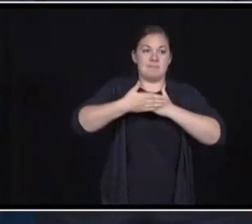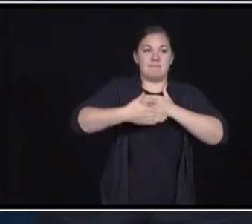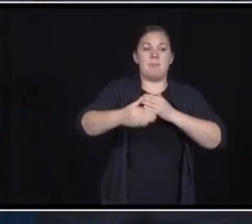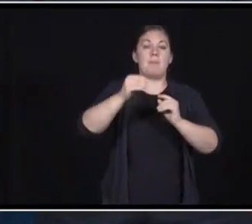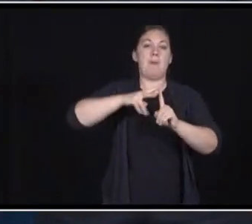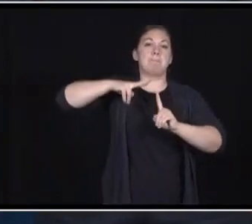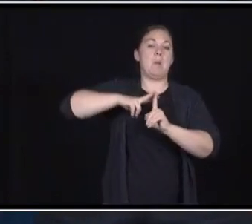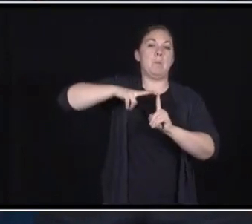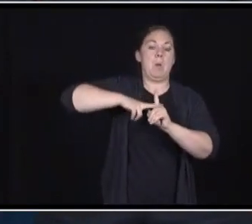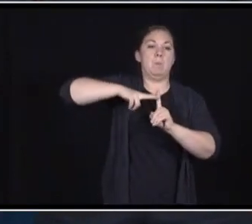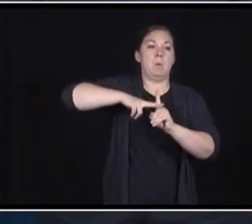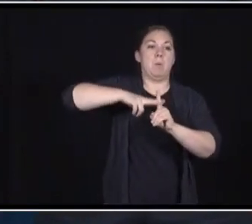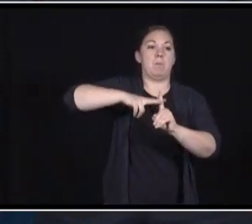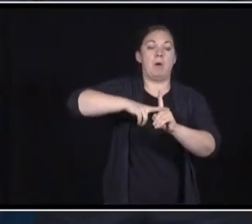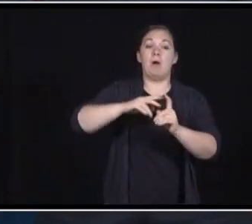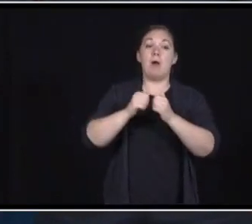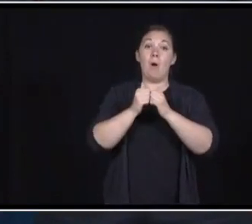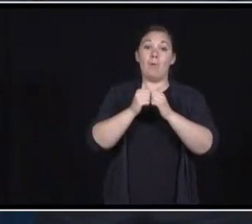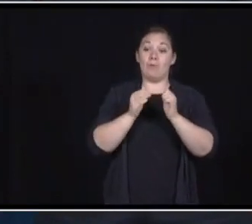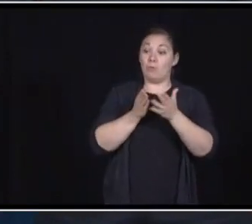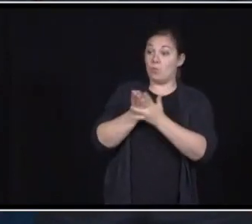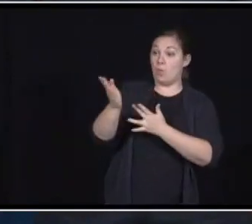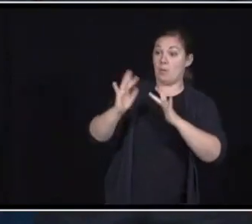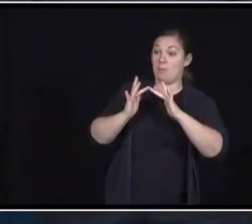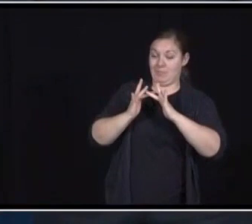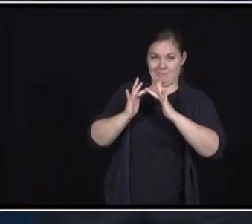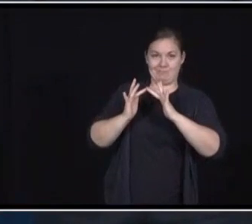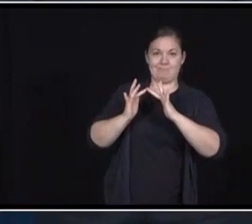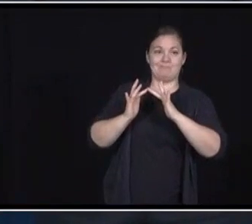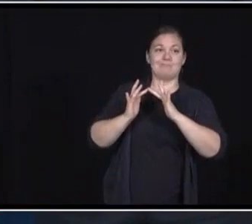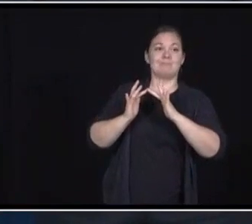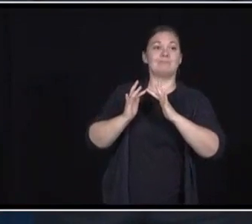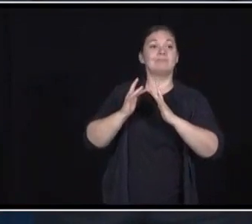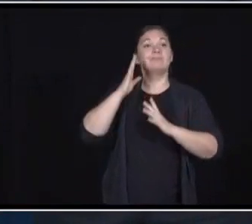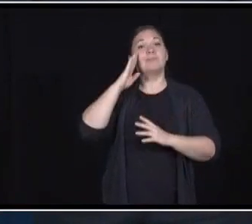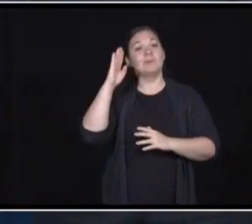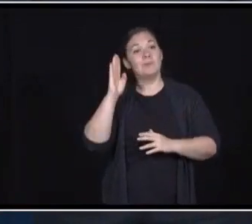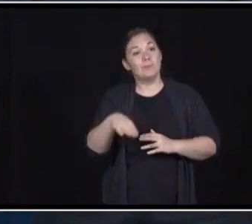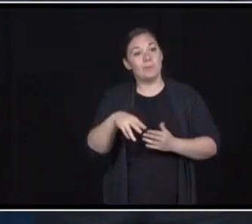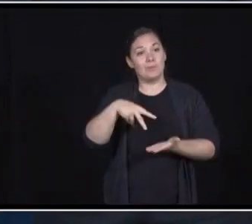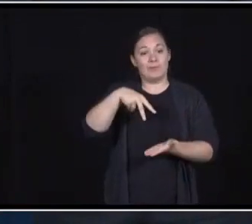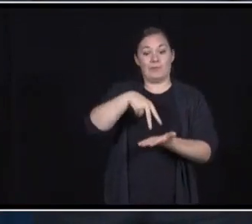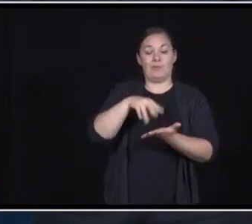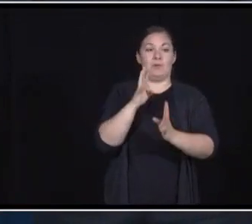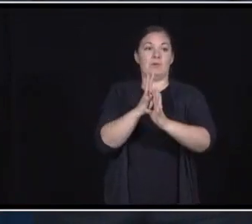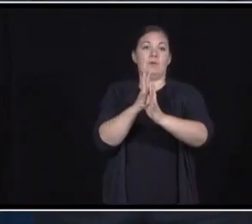allowed to happen there, to allow time for the systems of the hospitals to readjust so that they